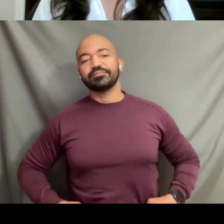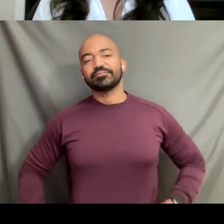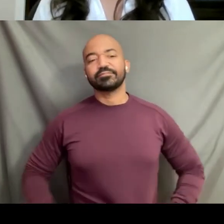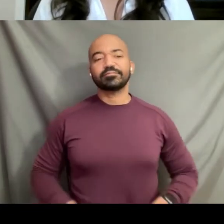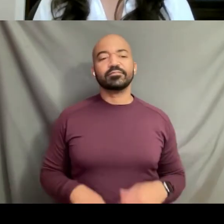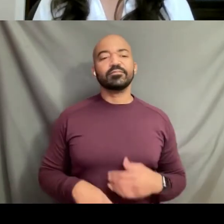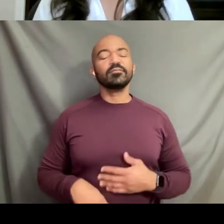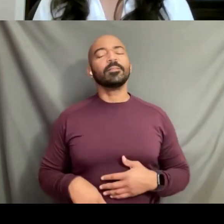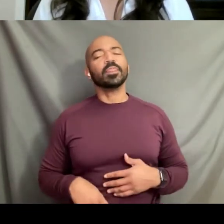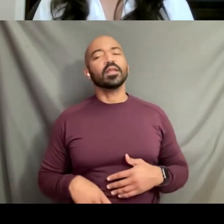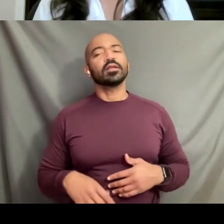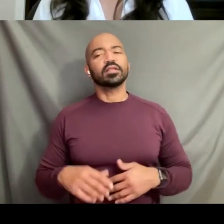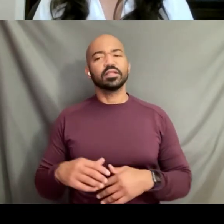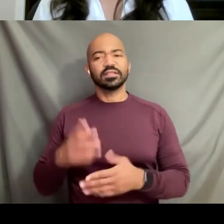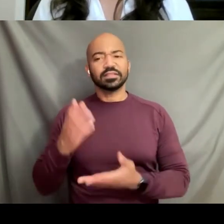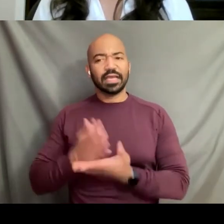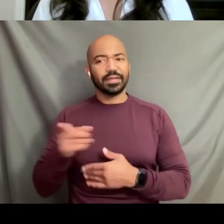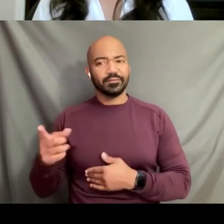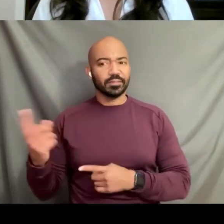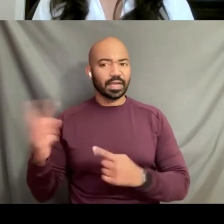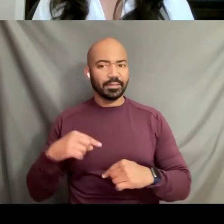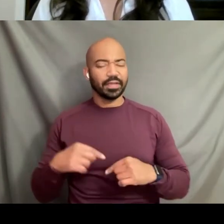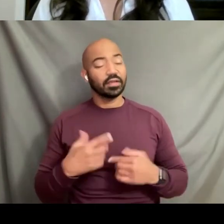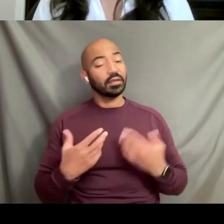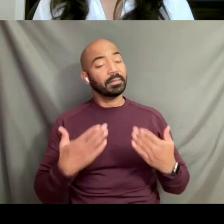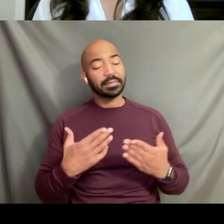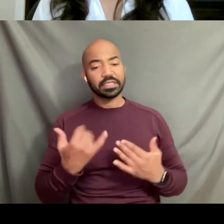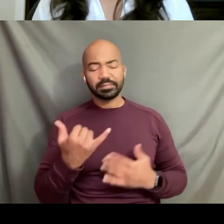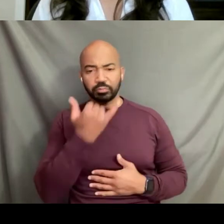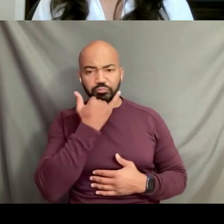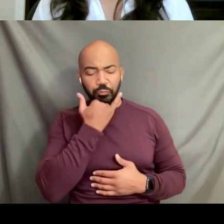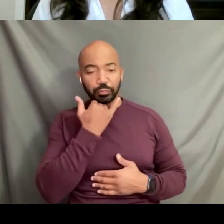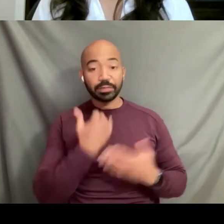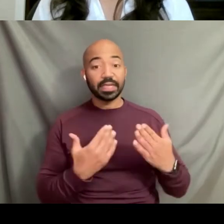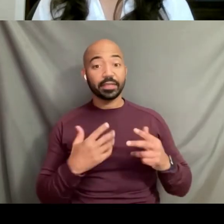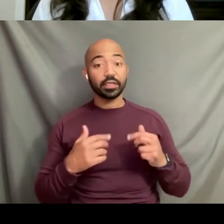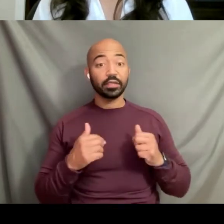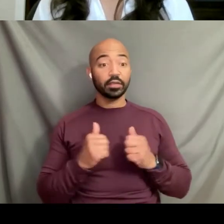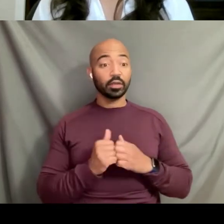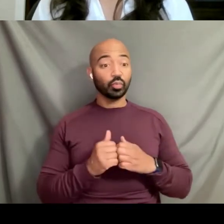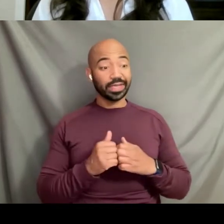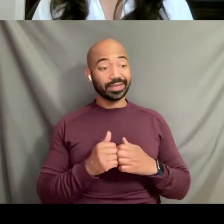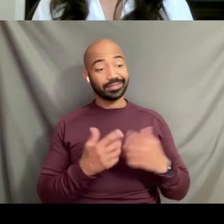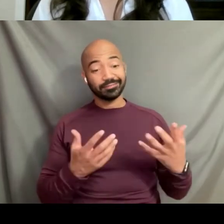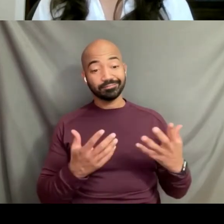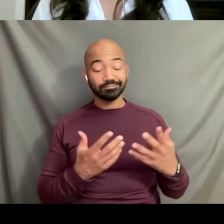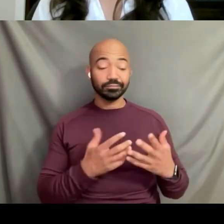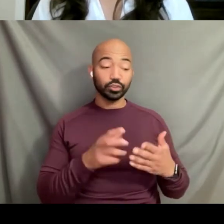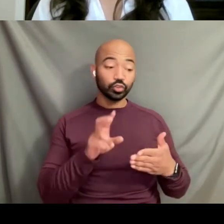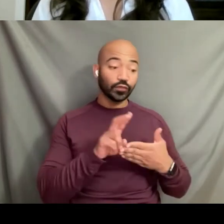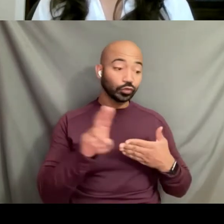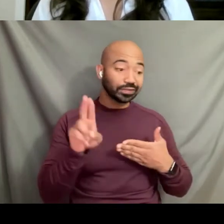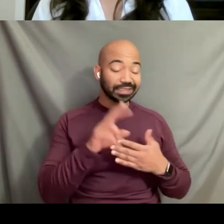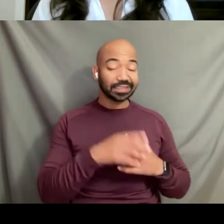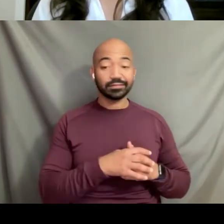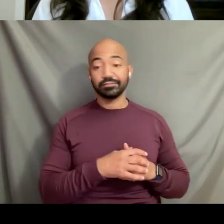knowing that the facilities or the University or U.S. as an environment as a place of learning